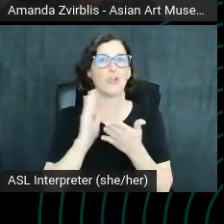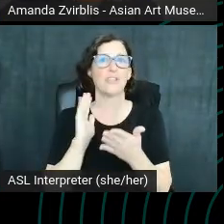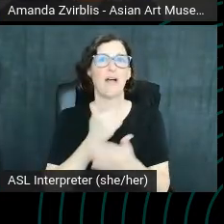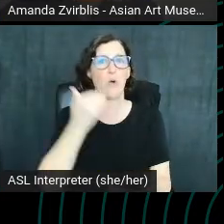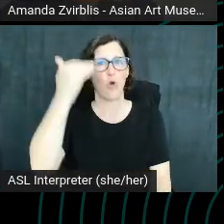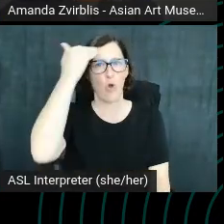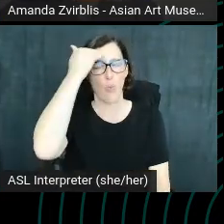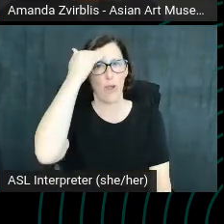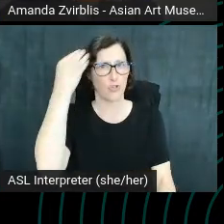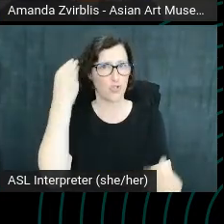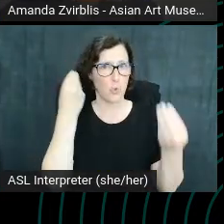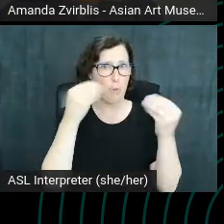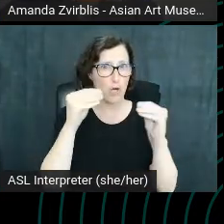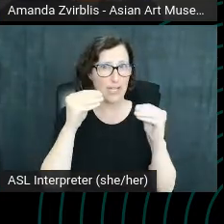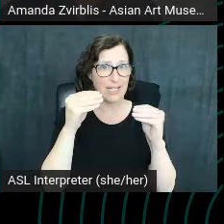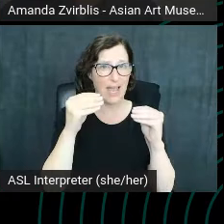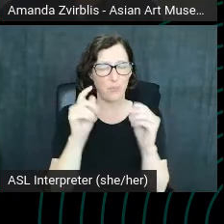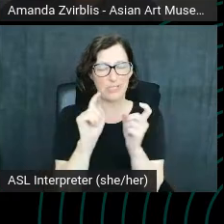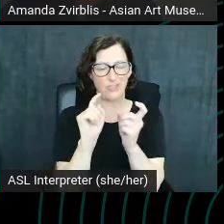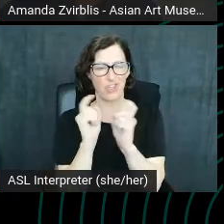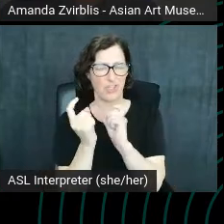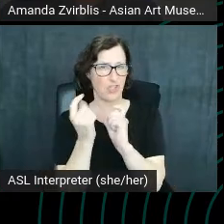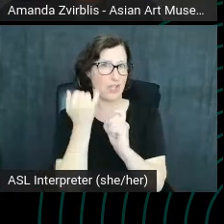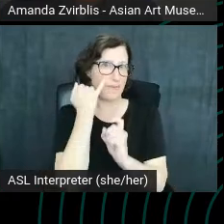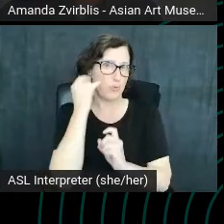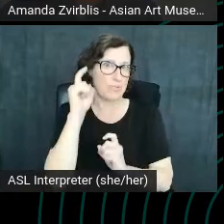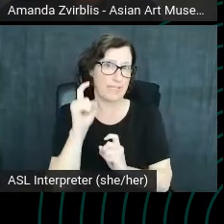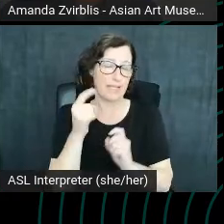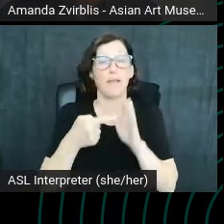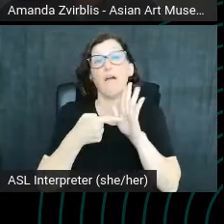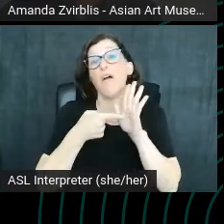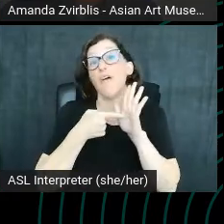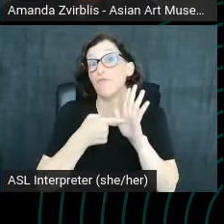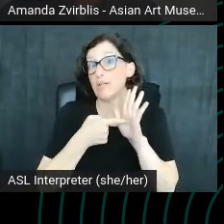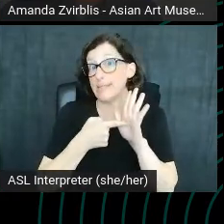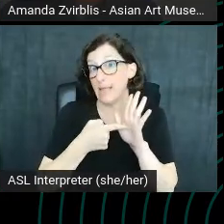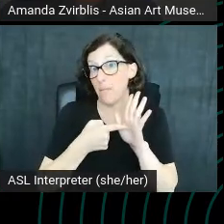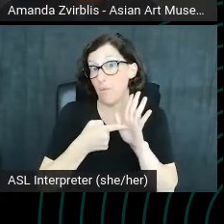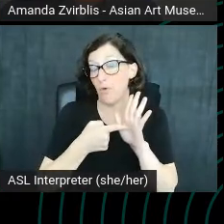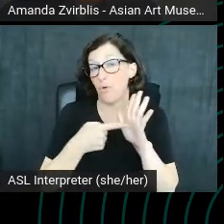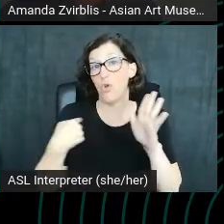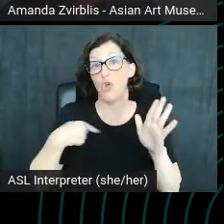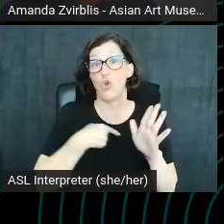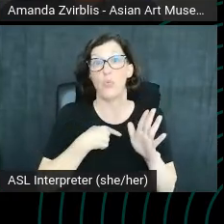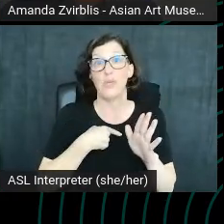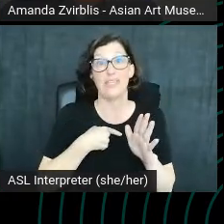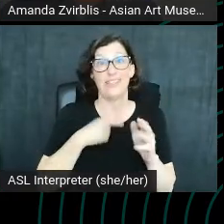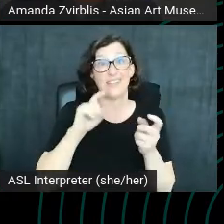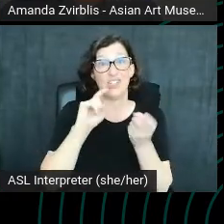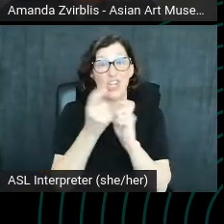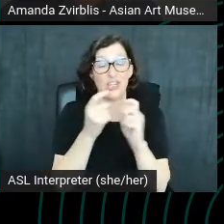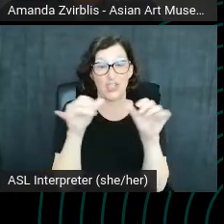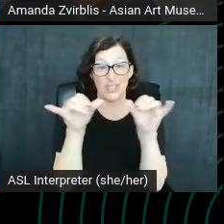and we made slight tweaks as needed. For example, we resized a 15 second version